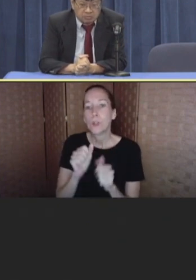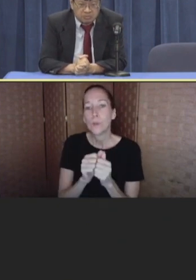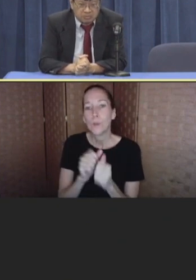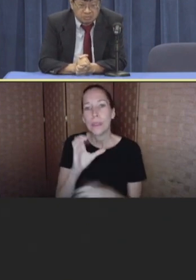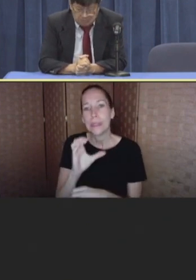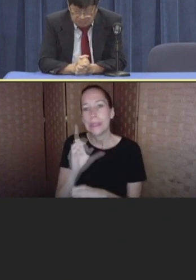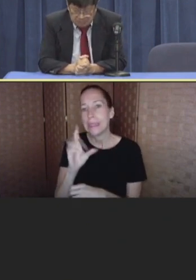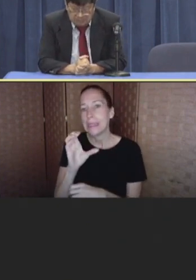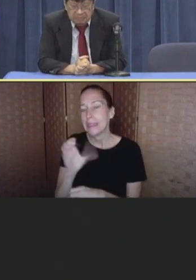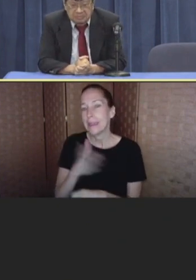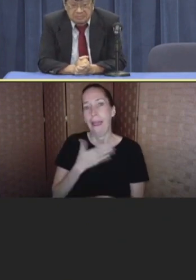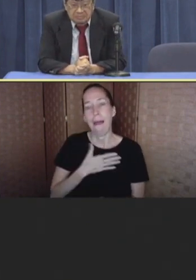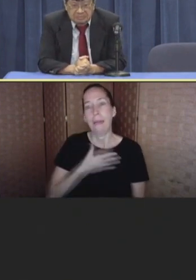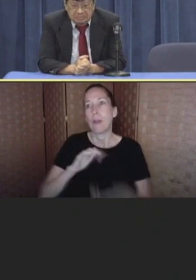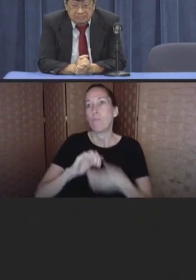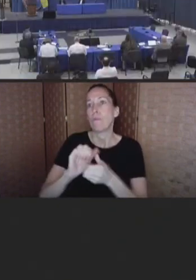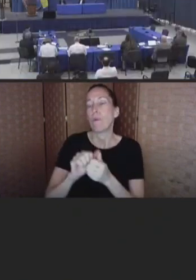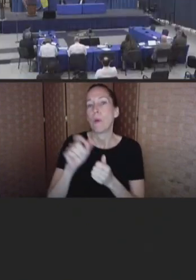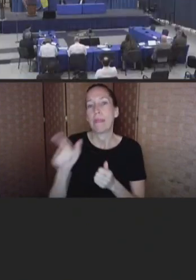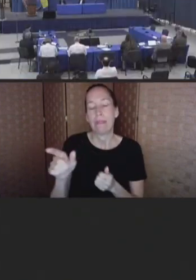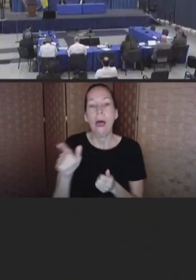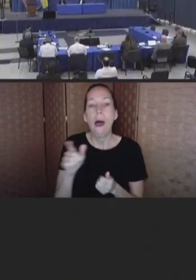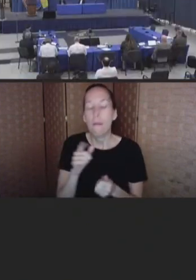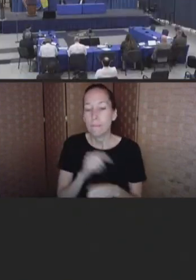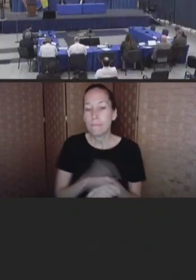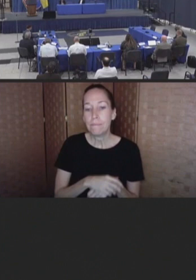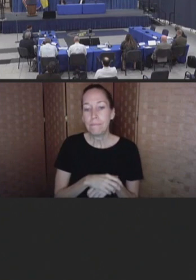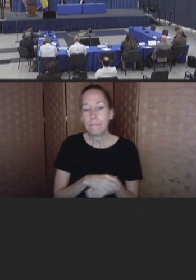Jeff Duchin: That's really helpful. Thank you.